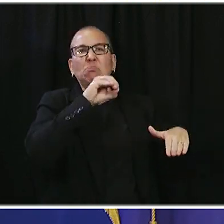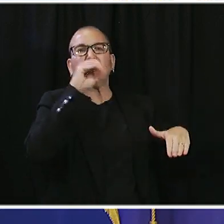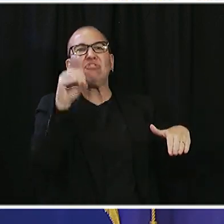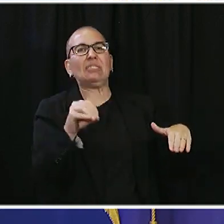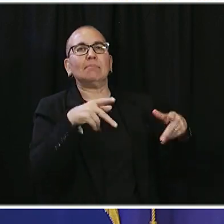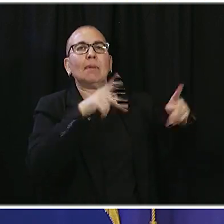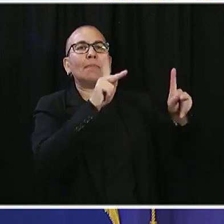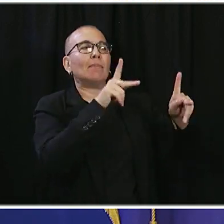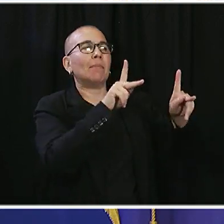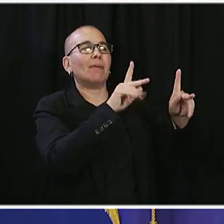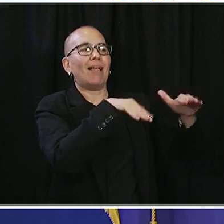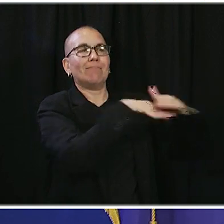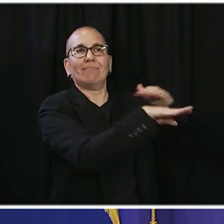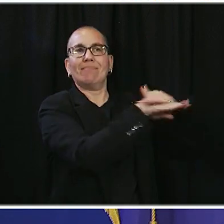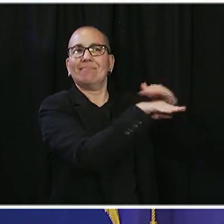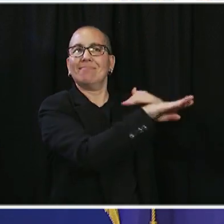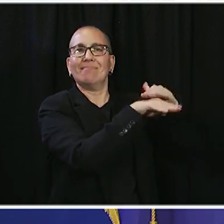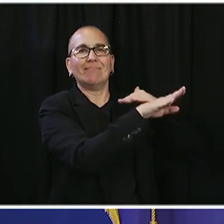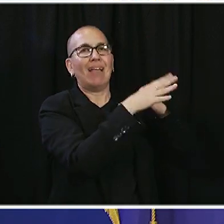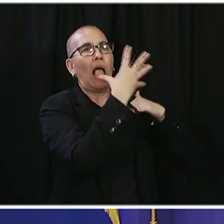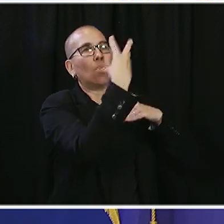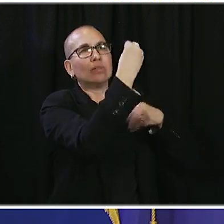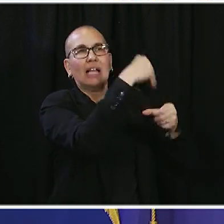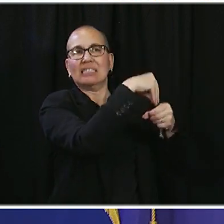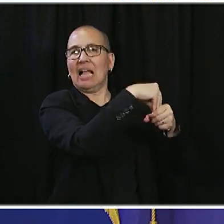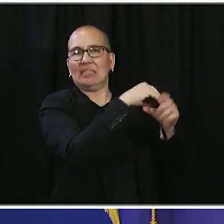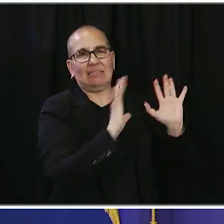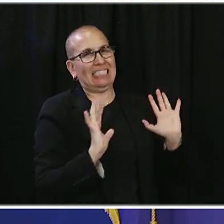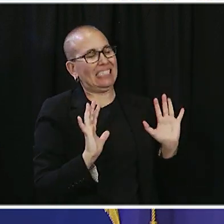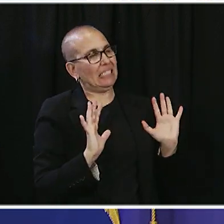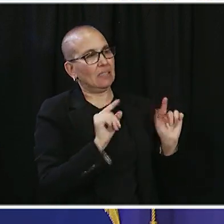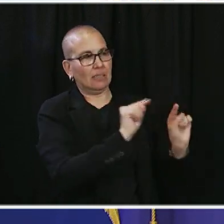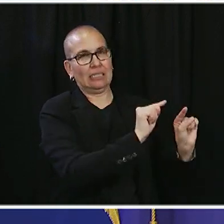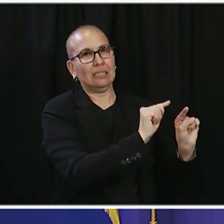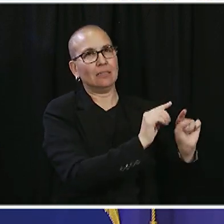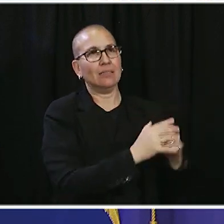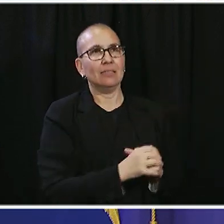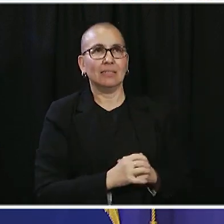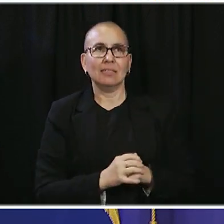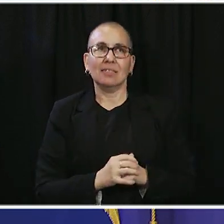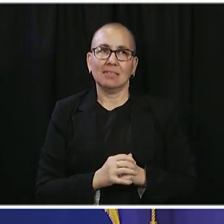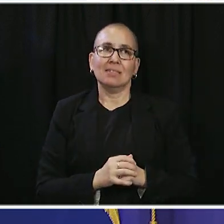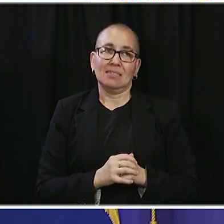COURSE, SIX FEET OF DISTANCE, CAPS OF 50%, SO KIND OF SIMILAR TO RESTAURANTS BUT YOU HAVE A MASK WITH YOU, YOU WEAR IT